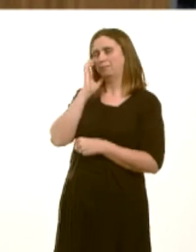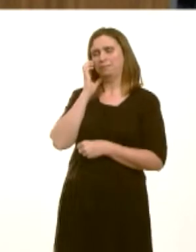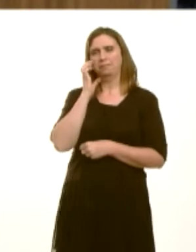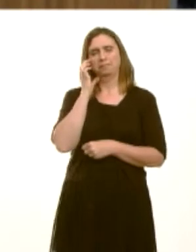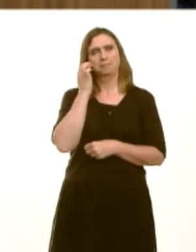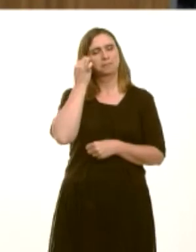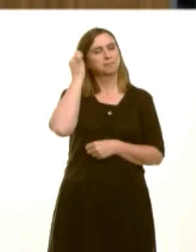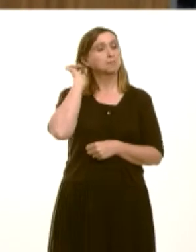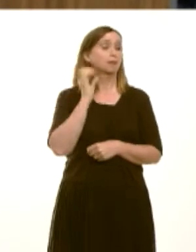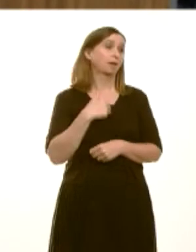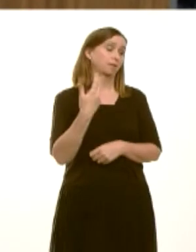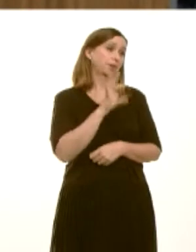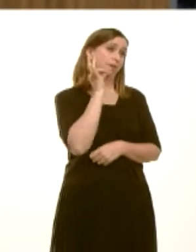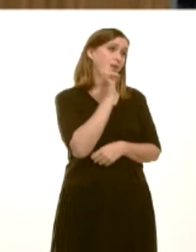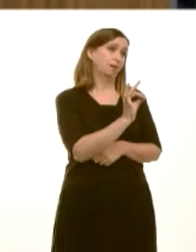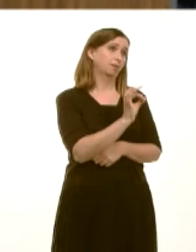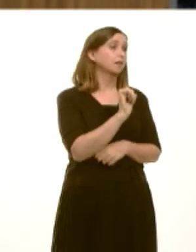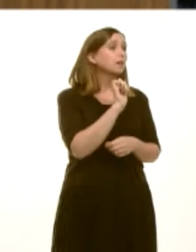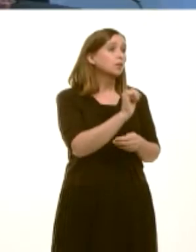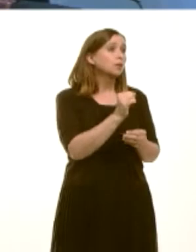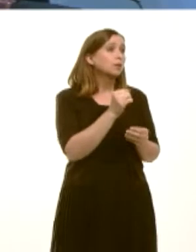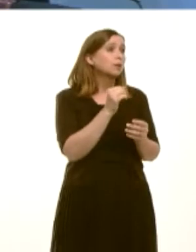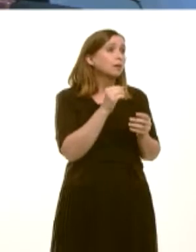occasions, First Minister, to endorse your party's economic record going forward for